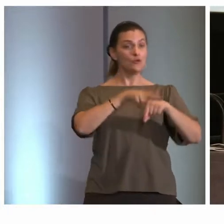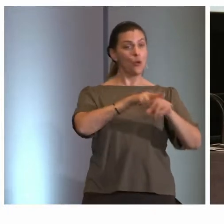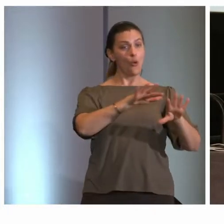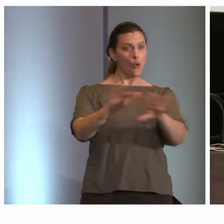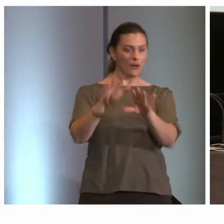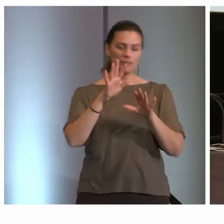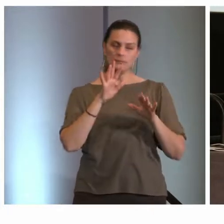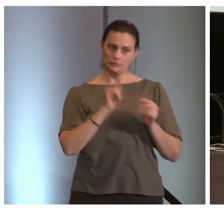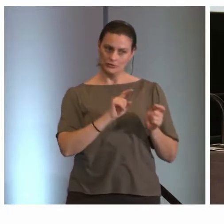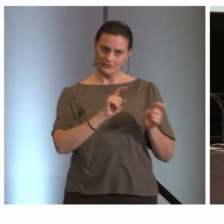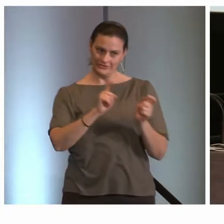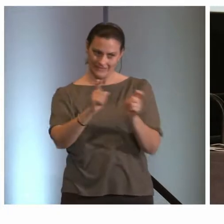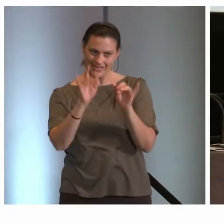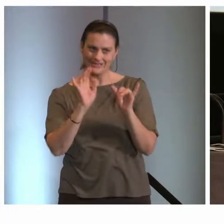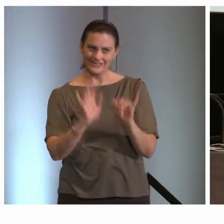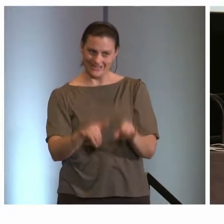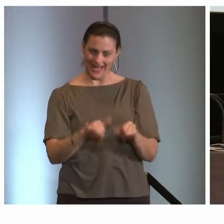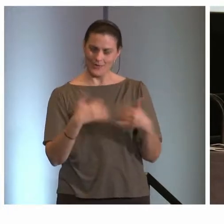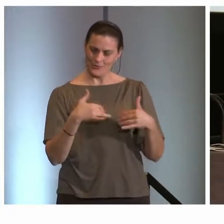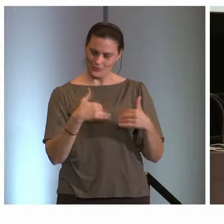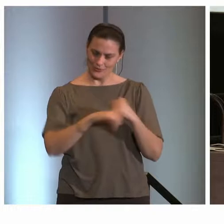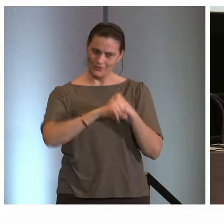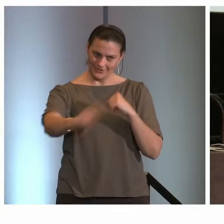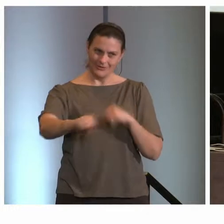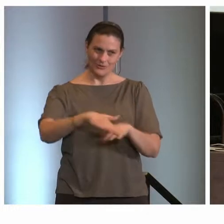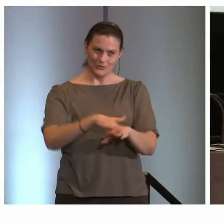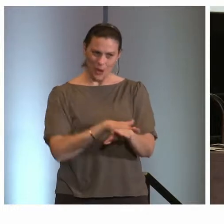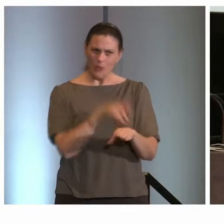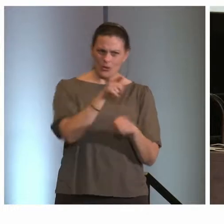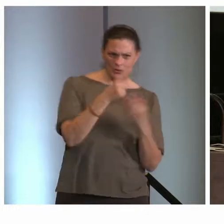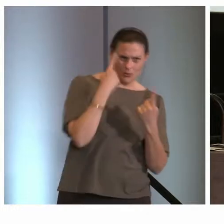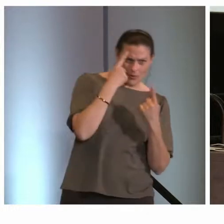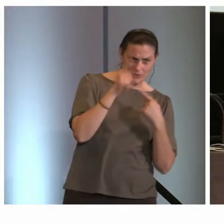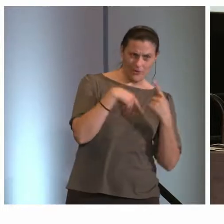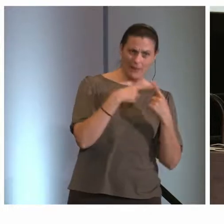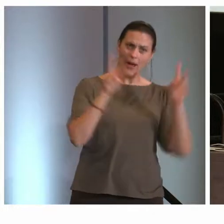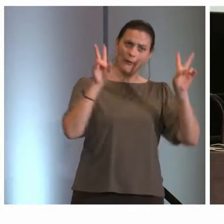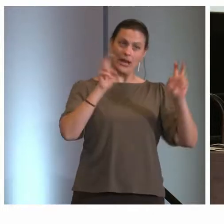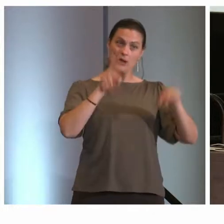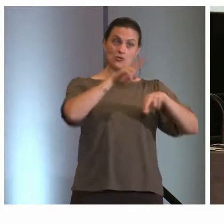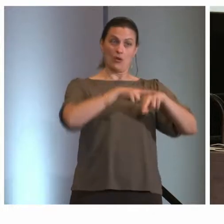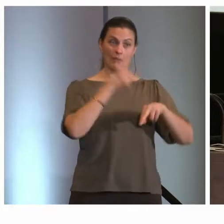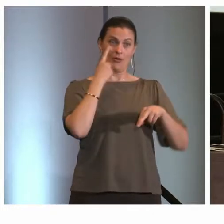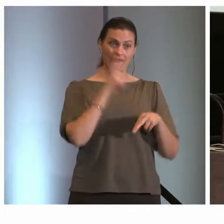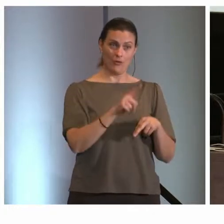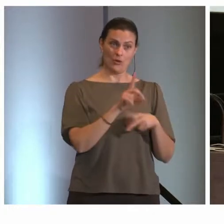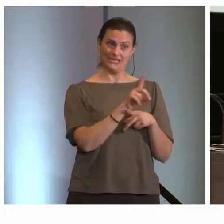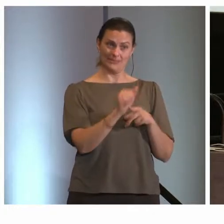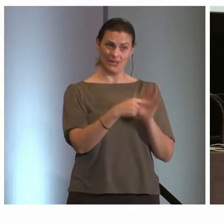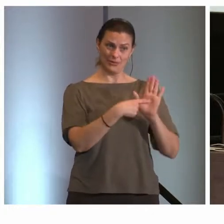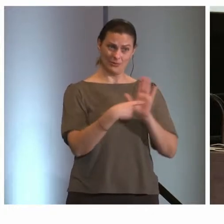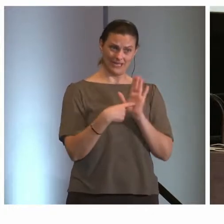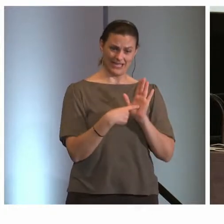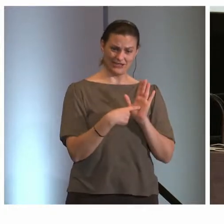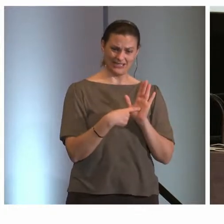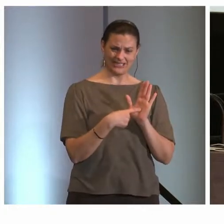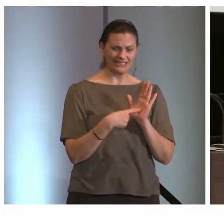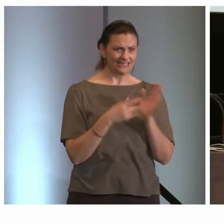representation, disability, representation, takes a long time. What would we consider, to be the norm -- quote, normal, of disability representation, is